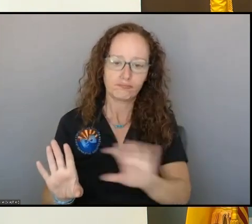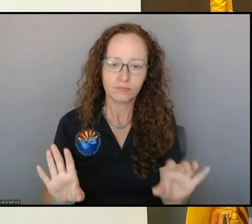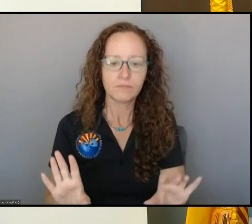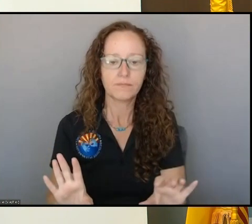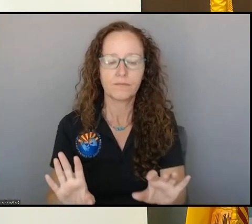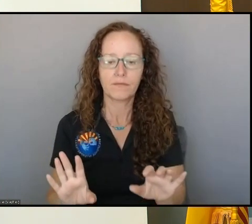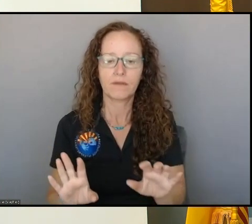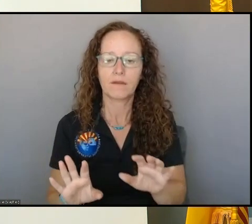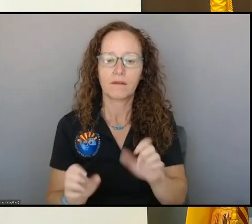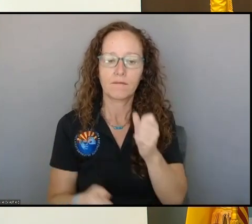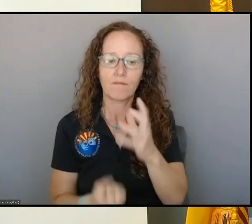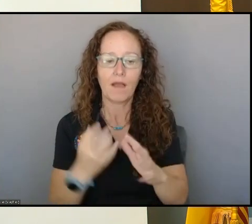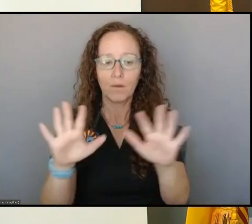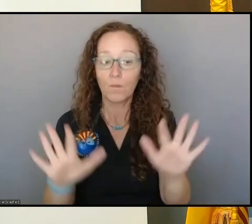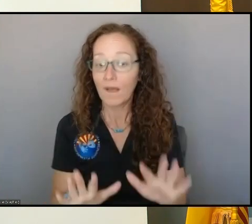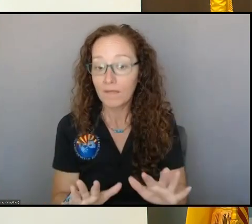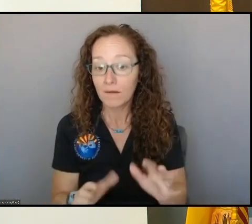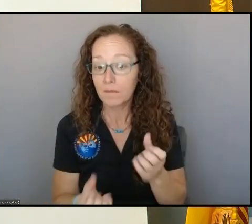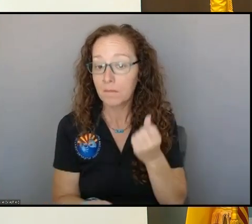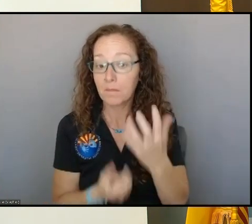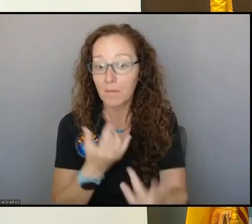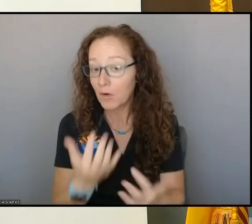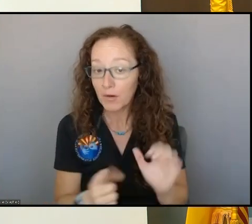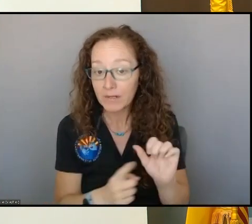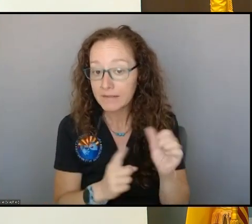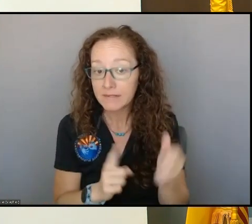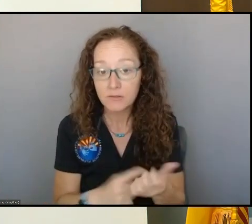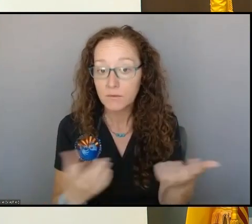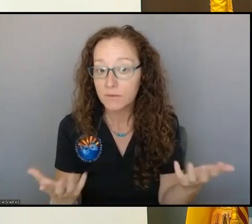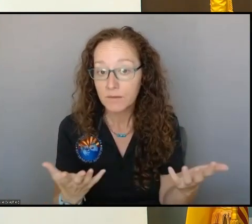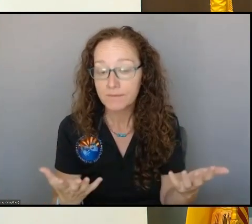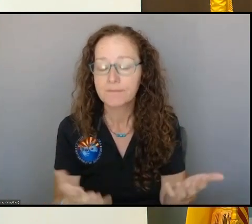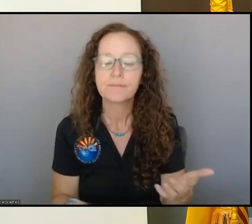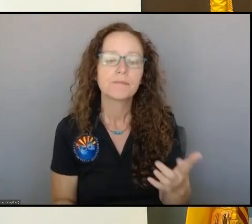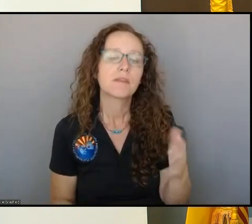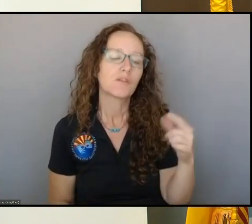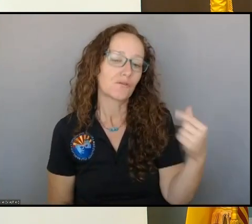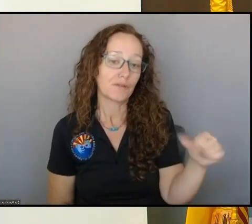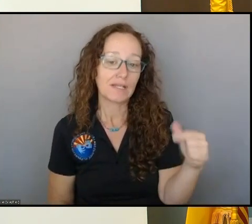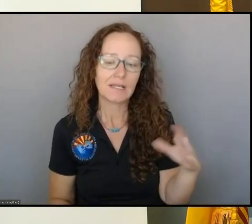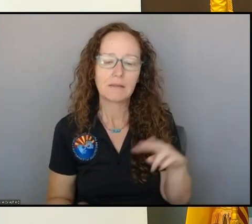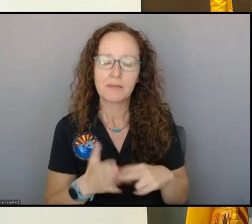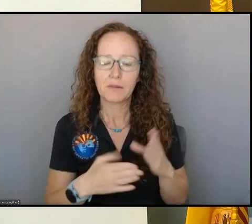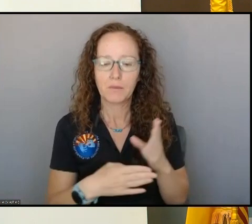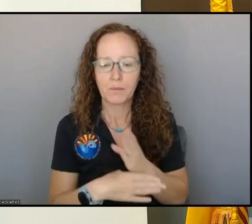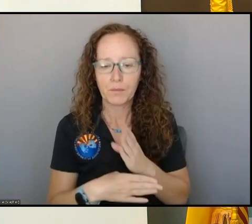look like. Green is moderated. We really want to see a lot of green because that really lowers the intensity and the